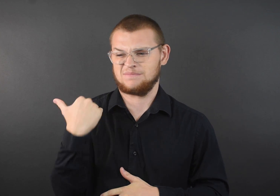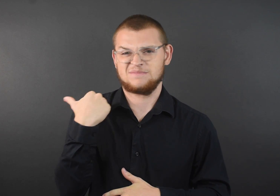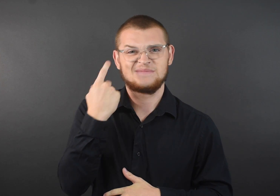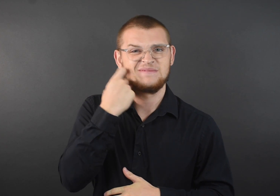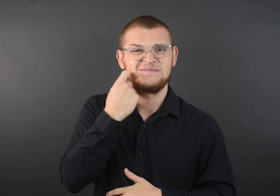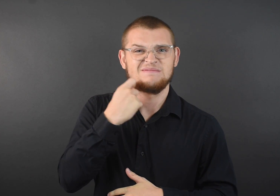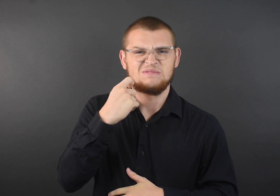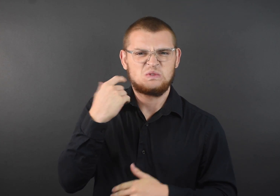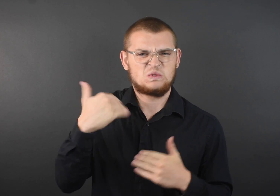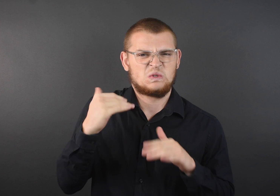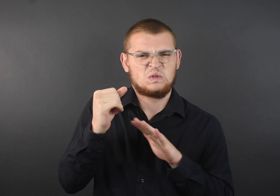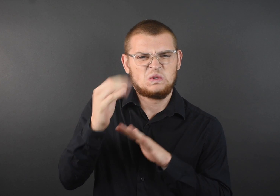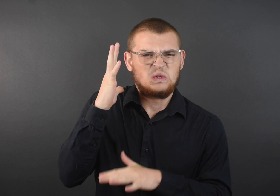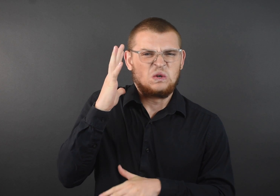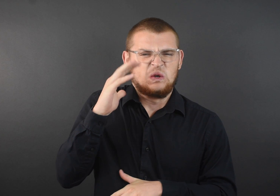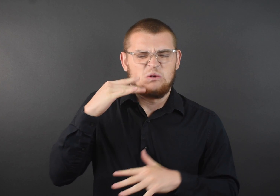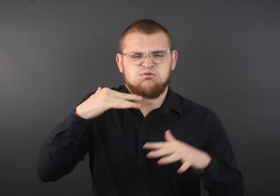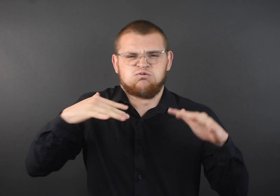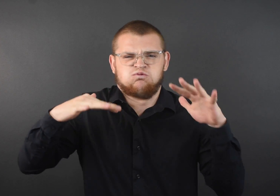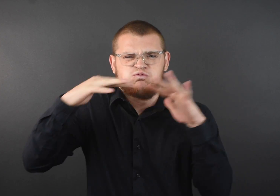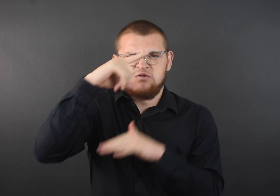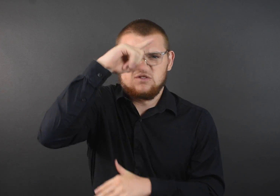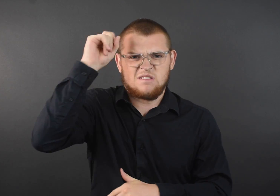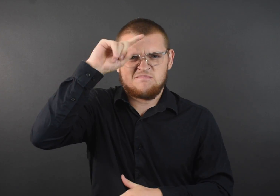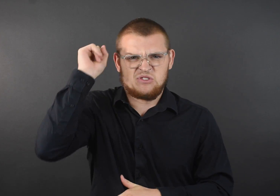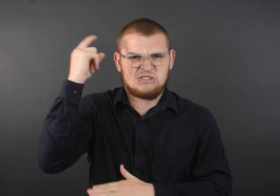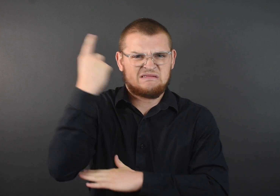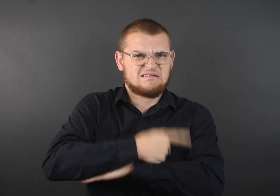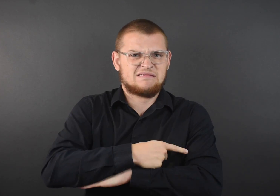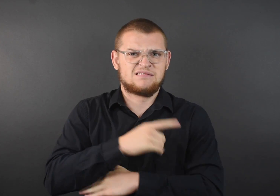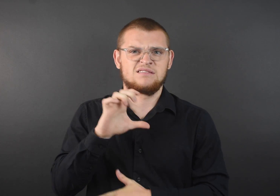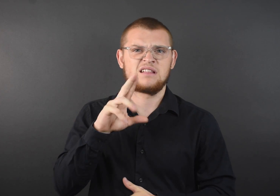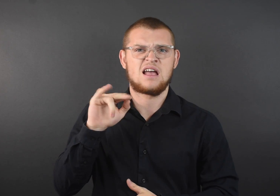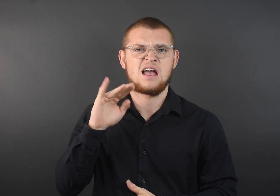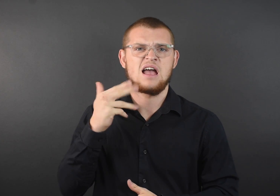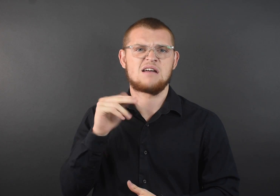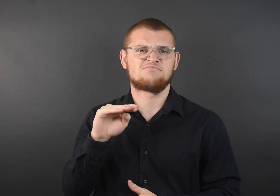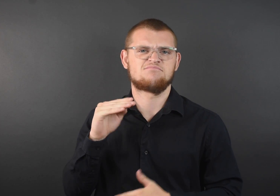So on a recent steamy summer day, Cunningham stepped into a makeshift